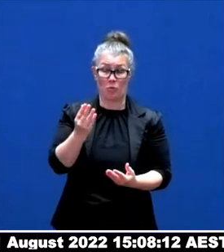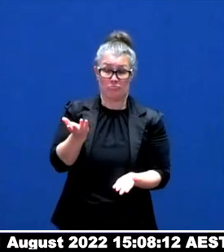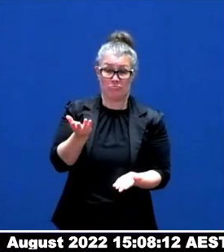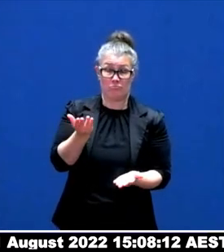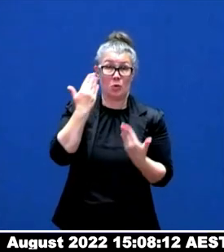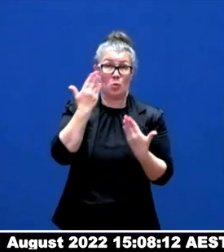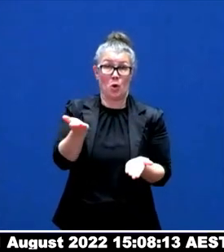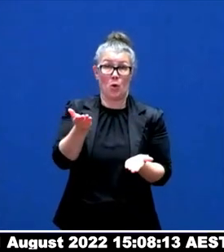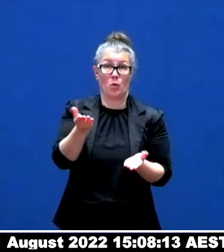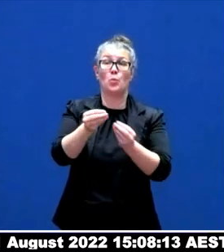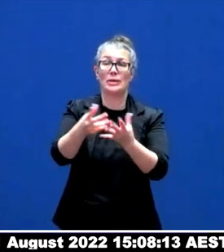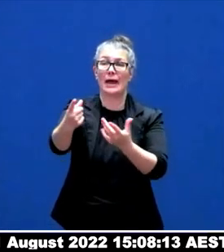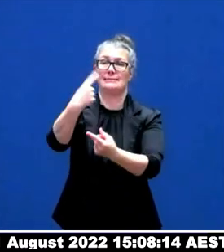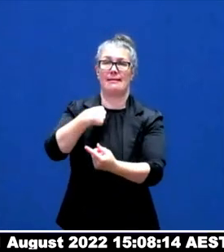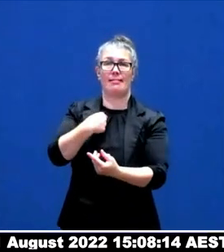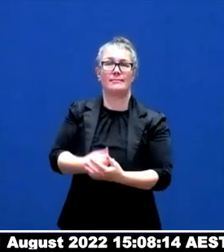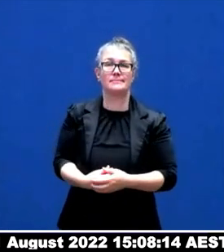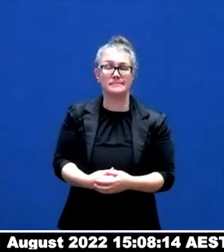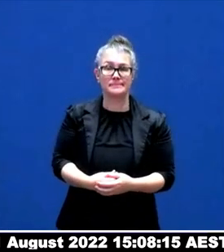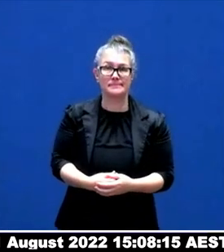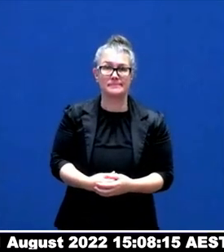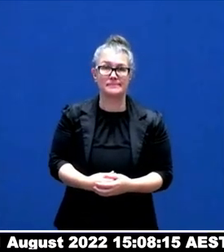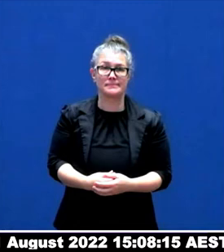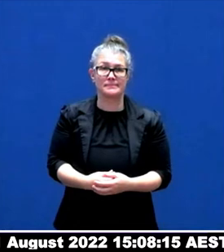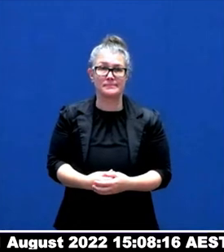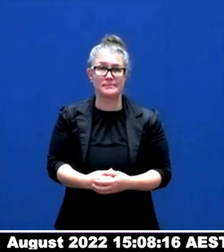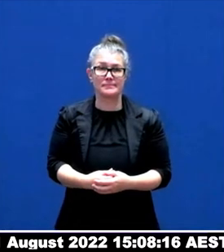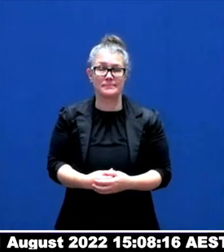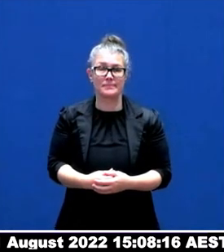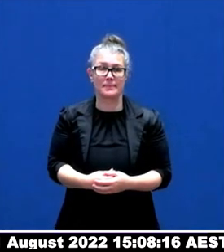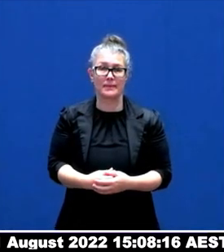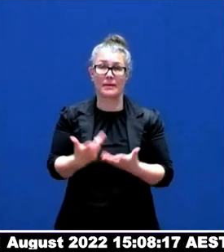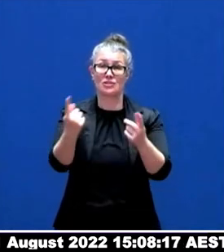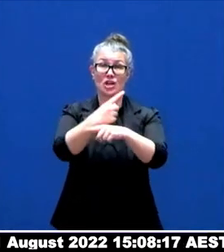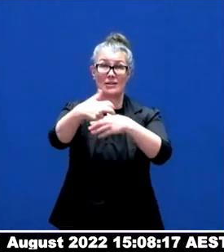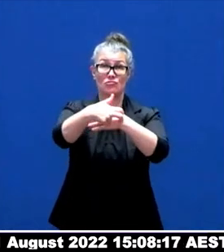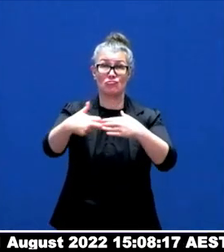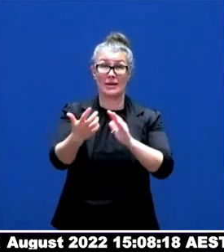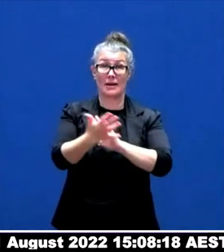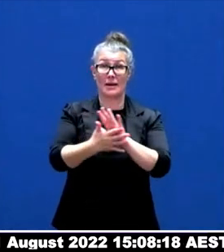notified, and then that - the change of address would just be changed in the system.